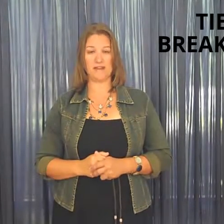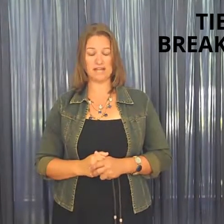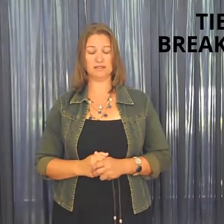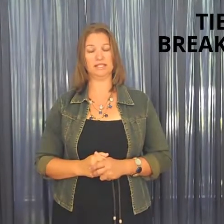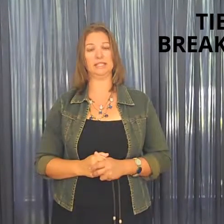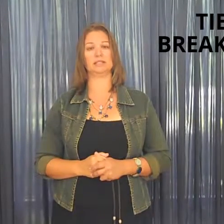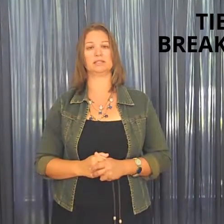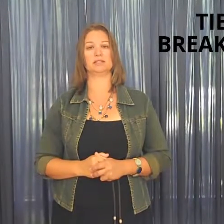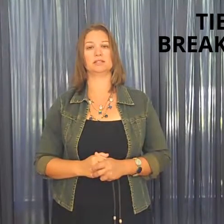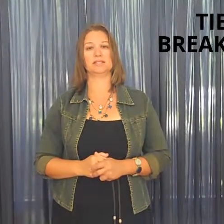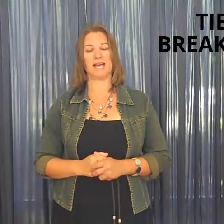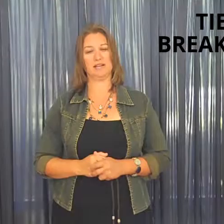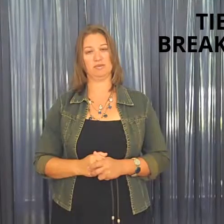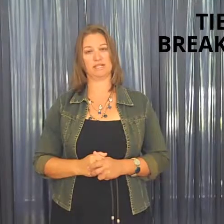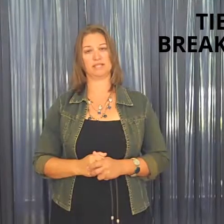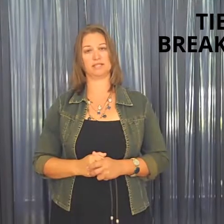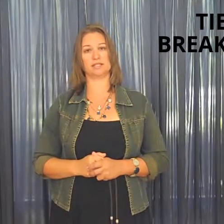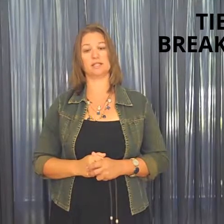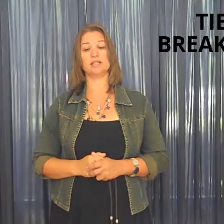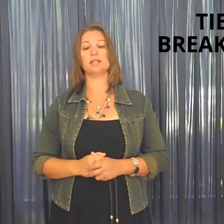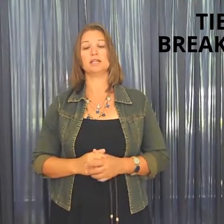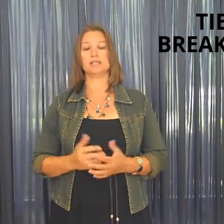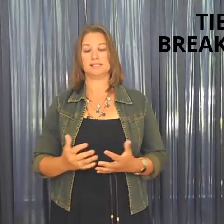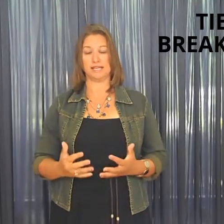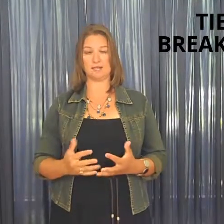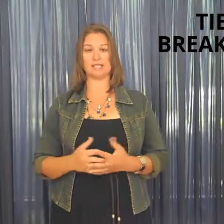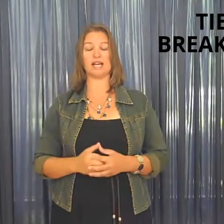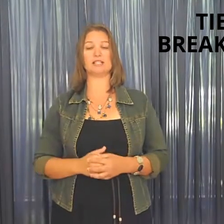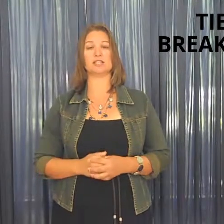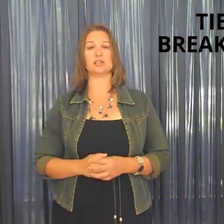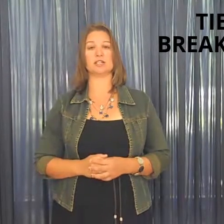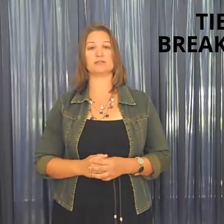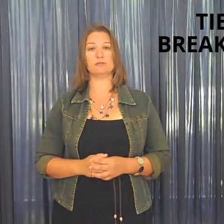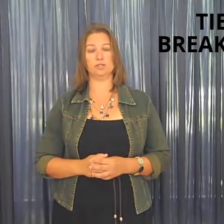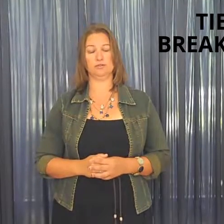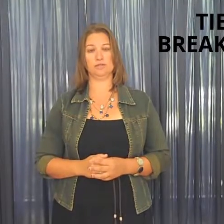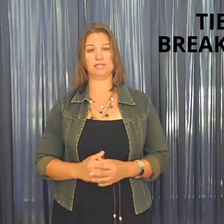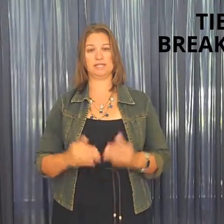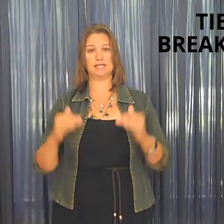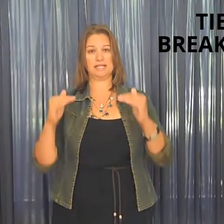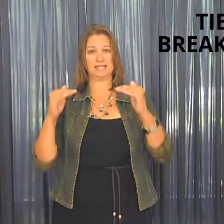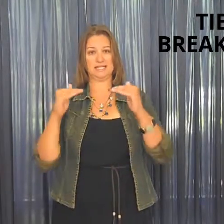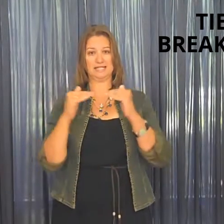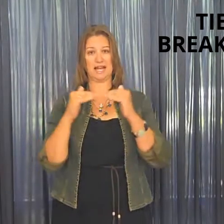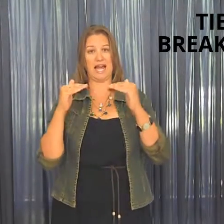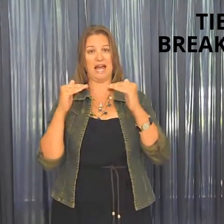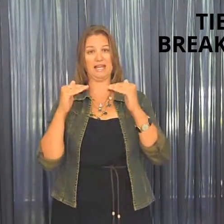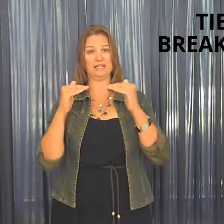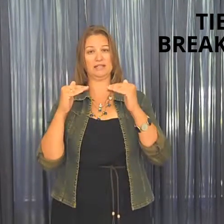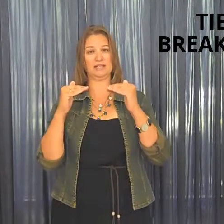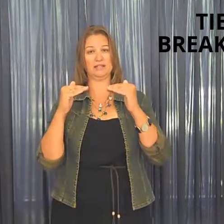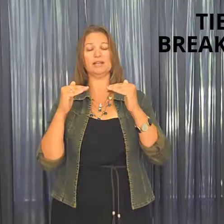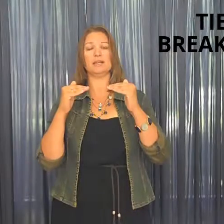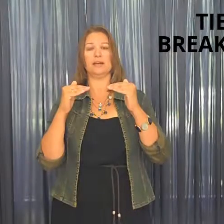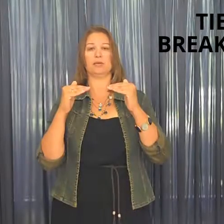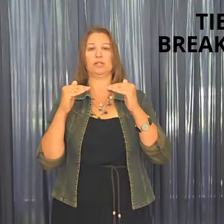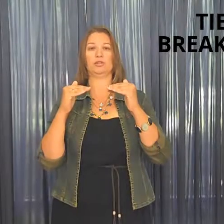And finally, "Tie break". Same sign as earlier from "Deuce", "tie", and we are